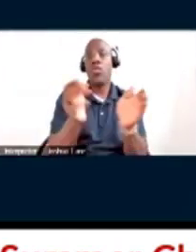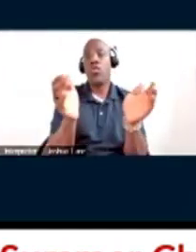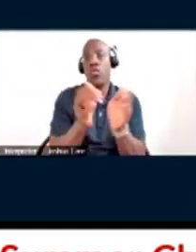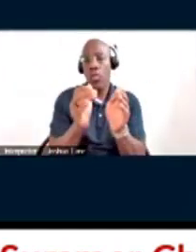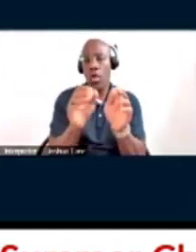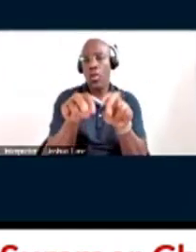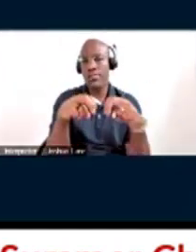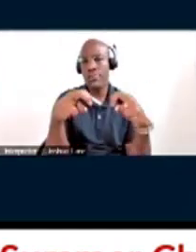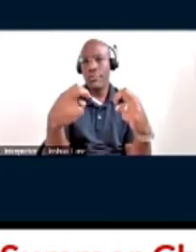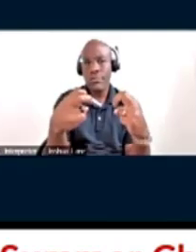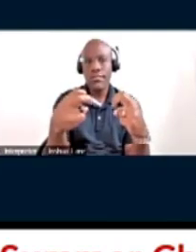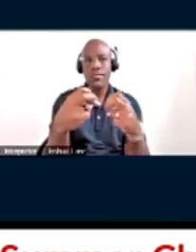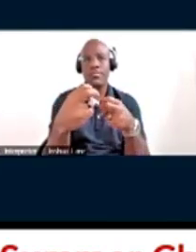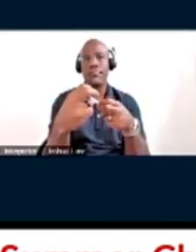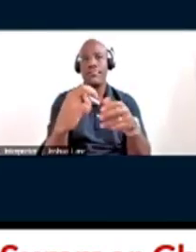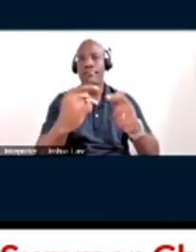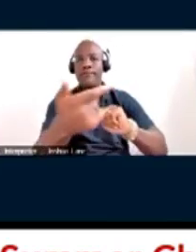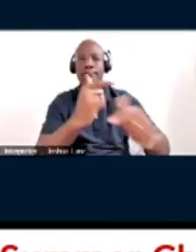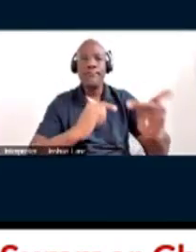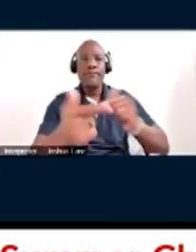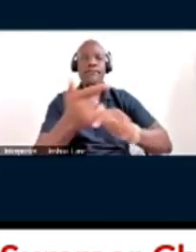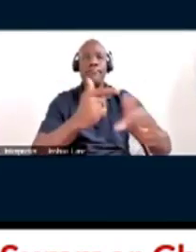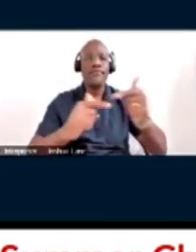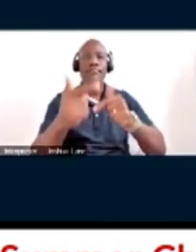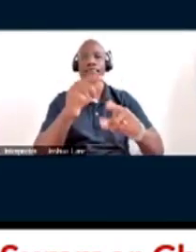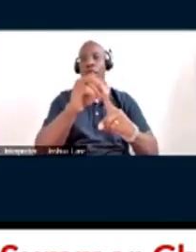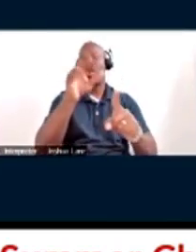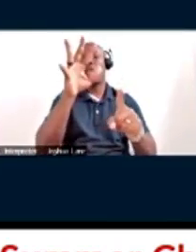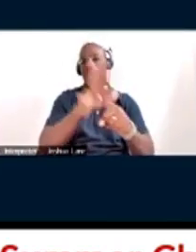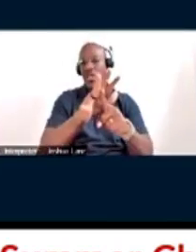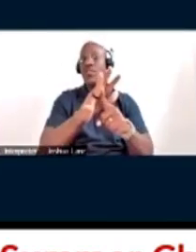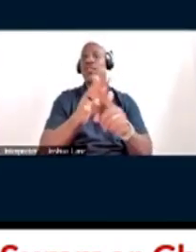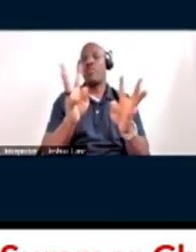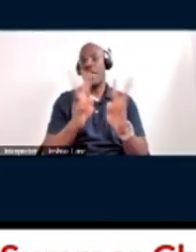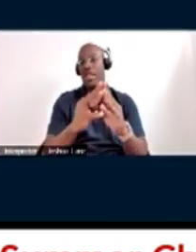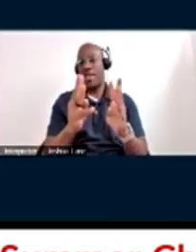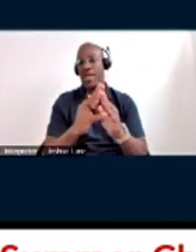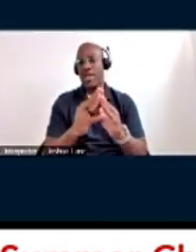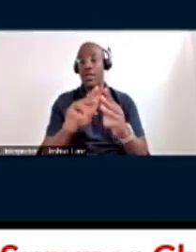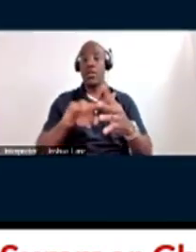And starting last year, we made this virus awareness